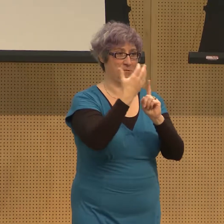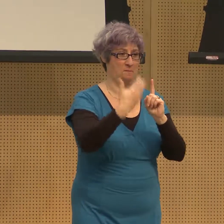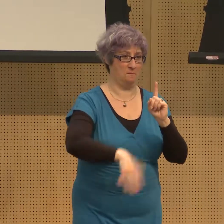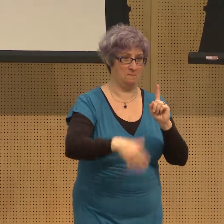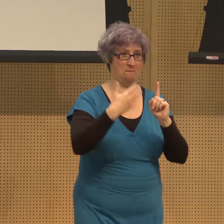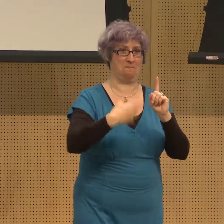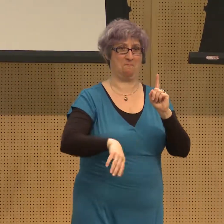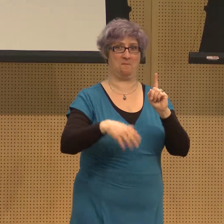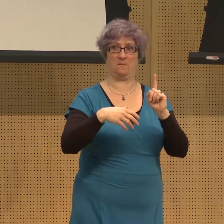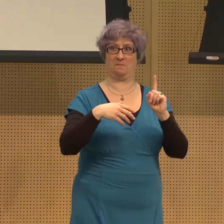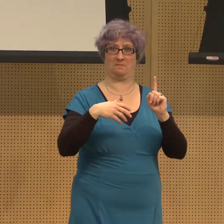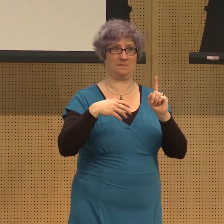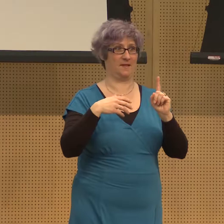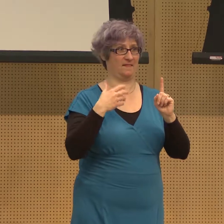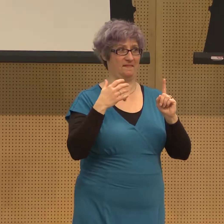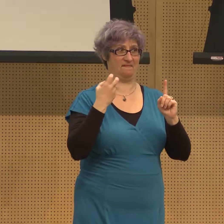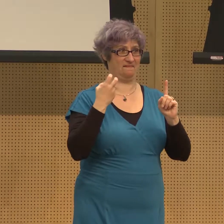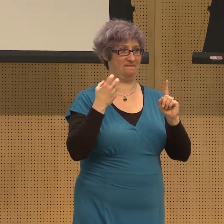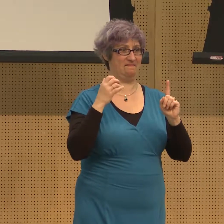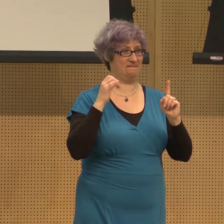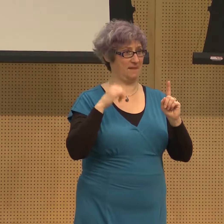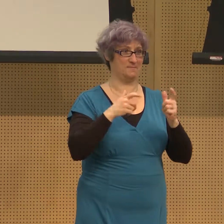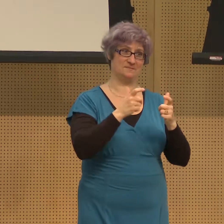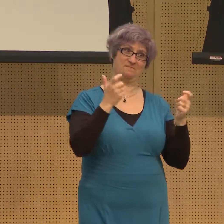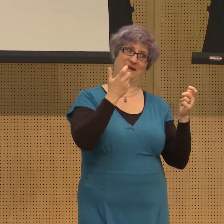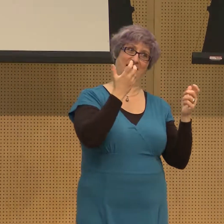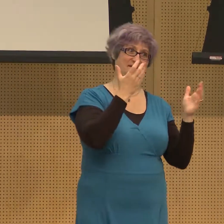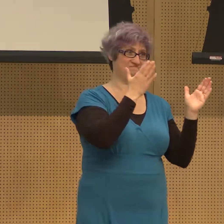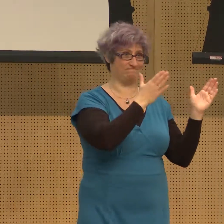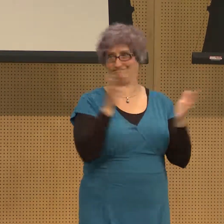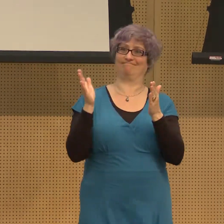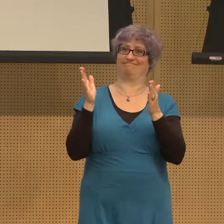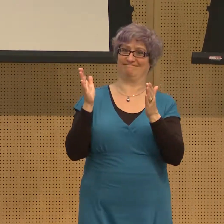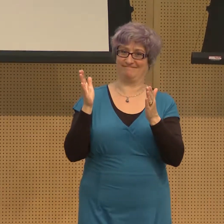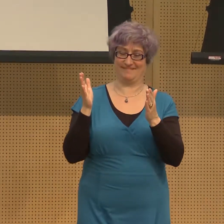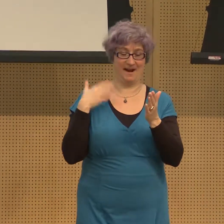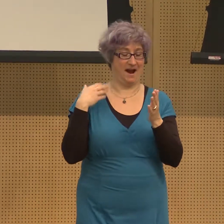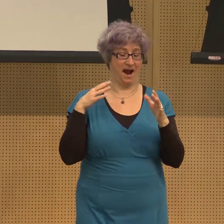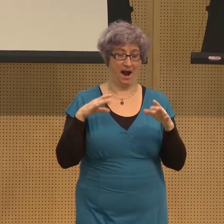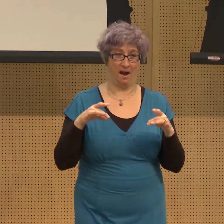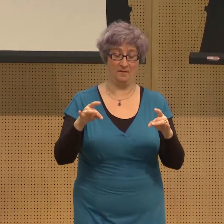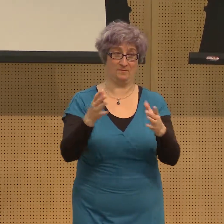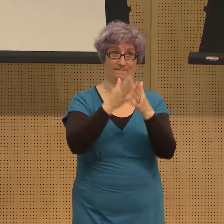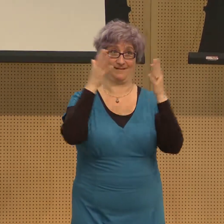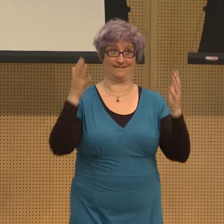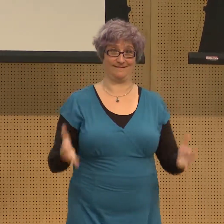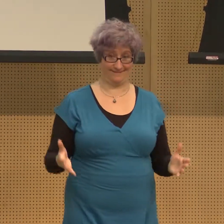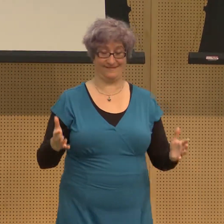to an academic setting, which was a shift.